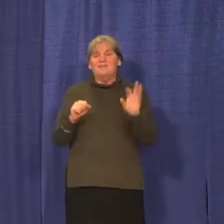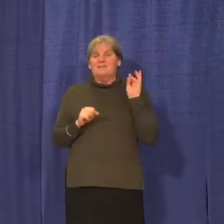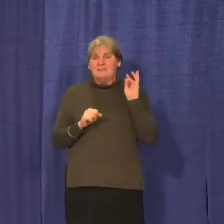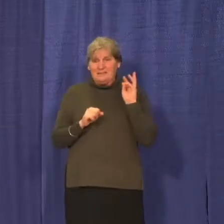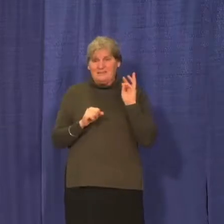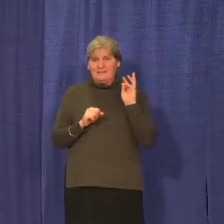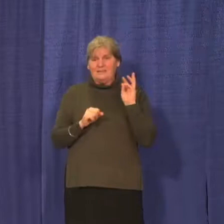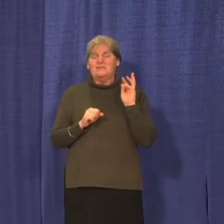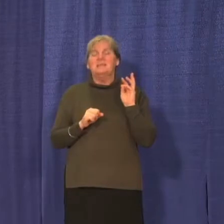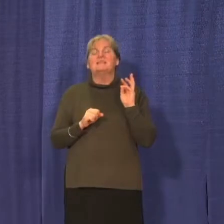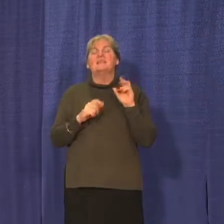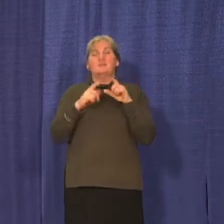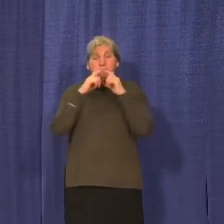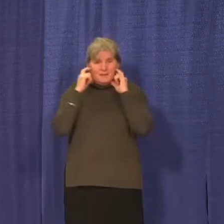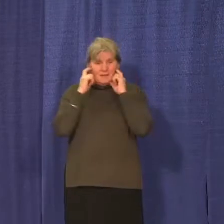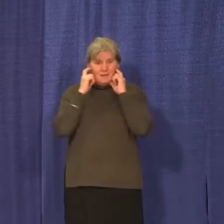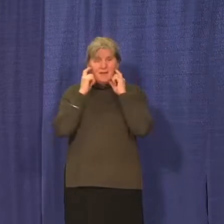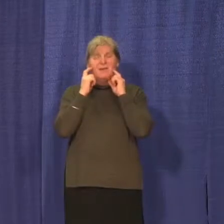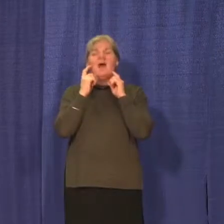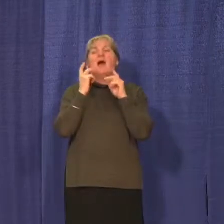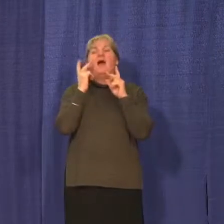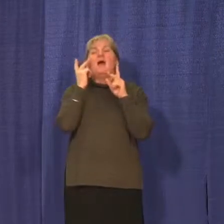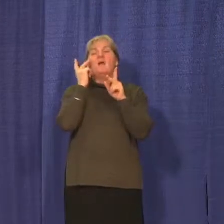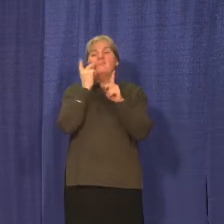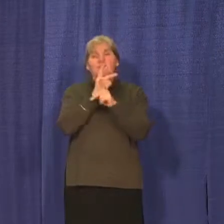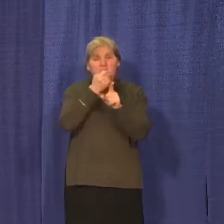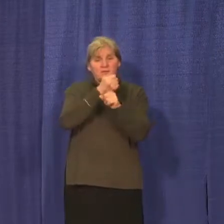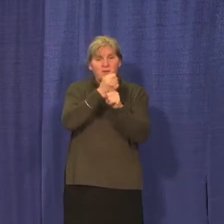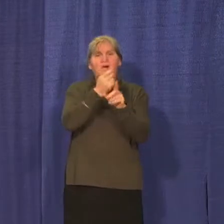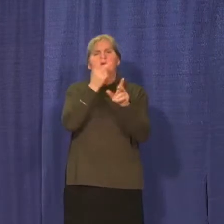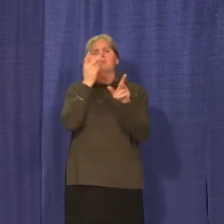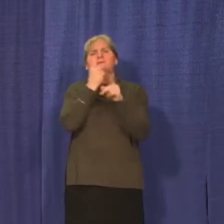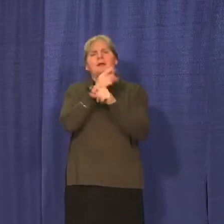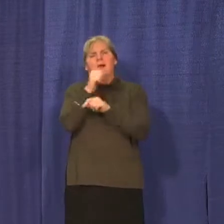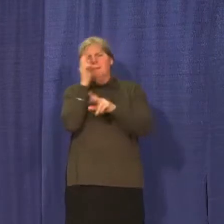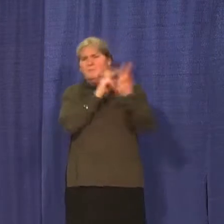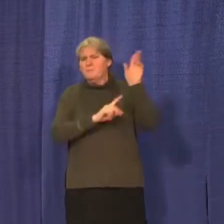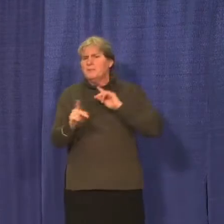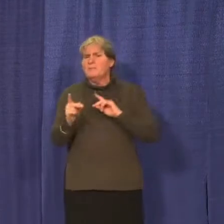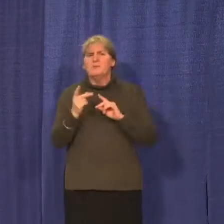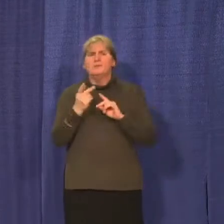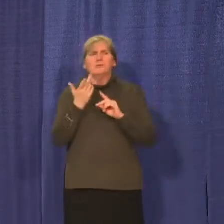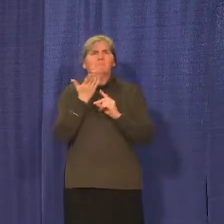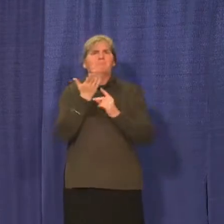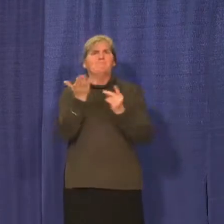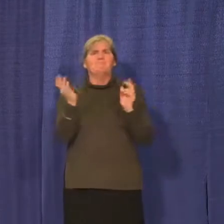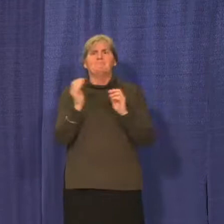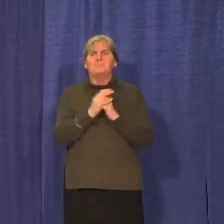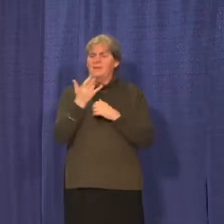are doing these precautions to keep others protected. Whether that is -- that is as of the jurisdiction of Yukon or as